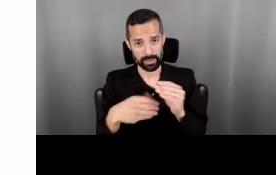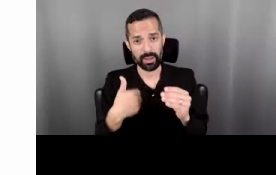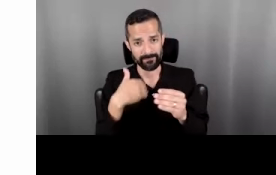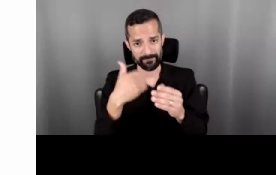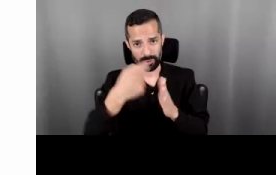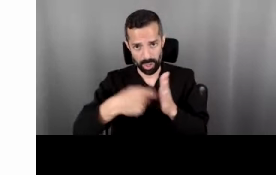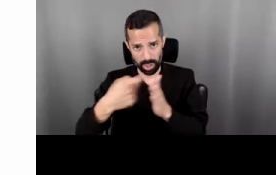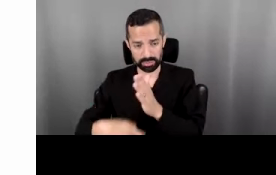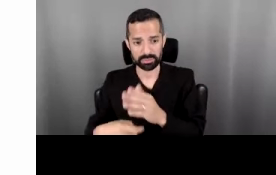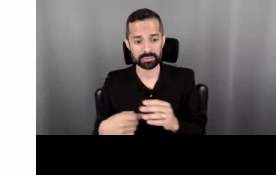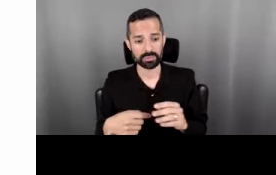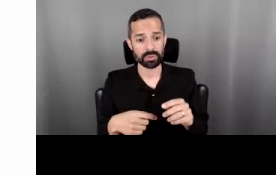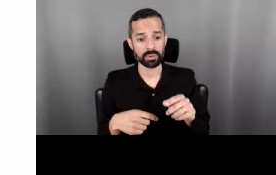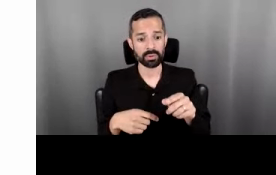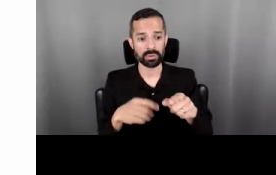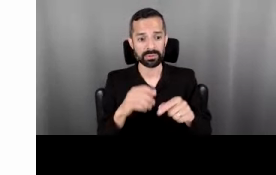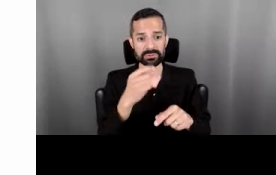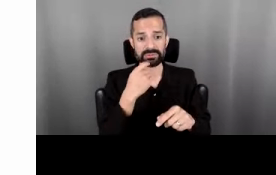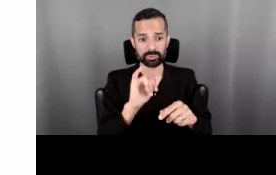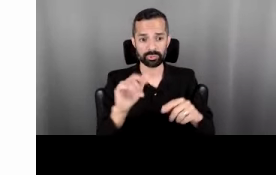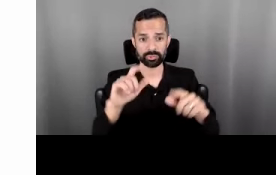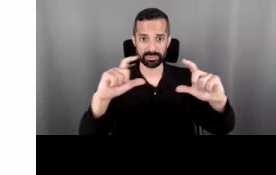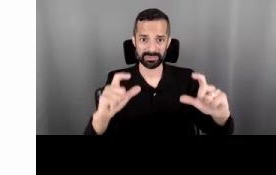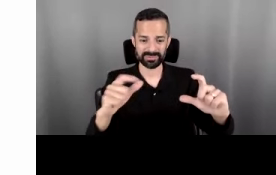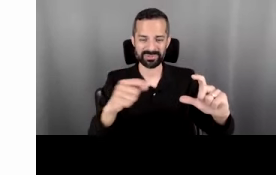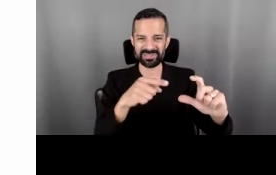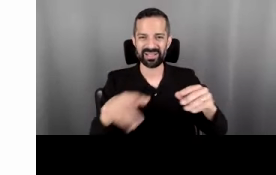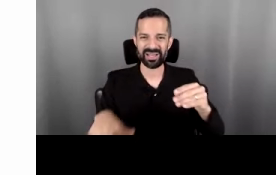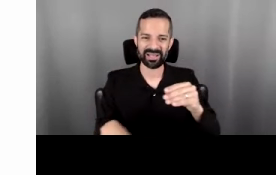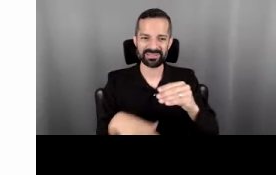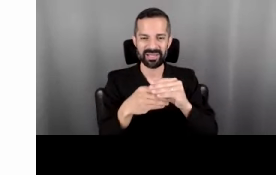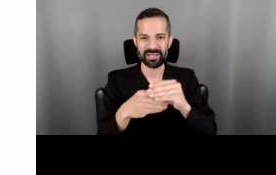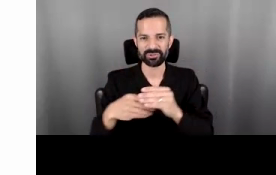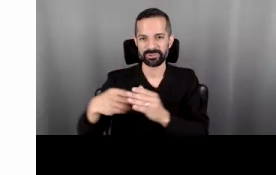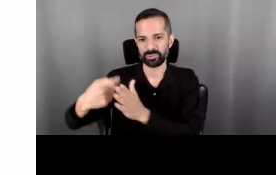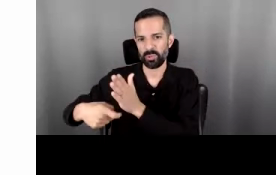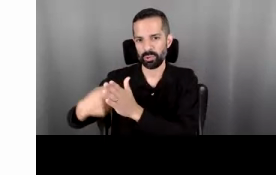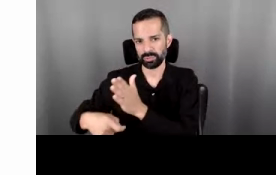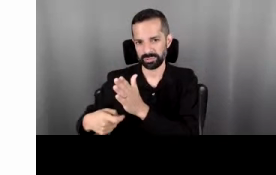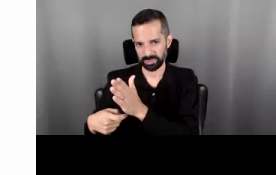so that the committee could, in fact, reference set quotes against